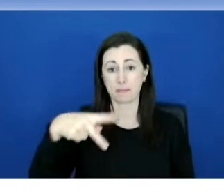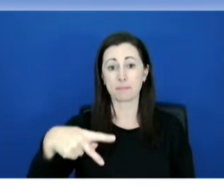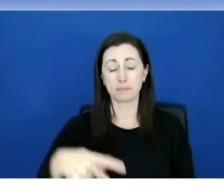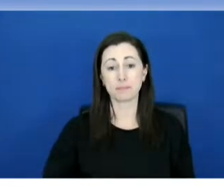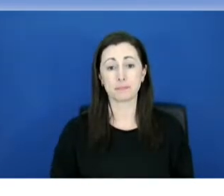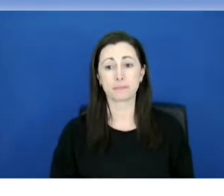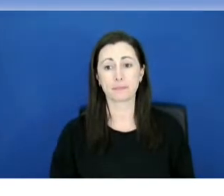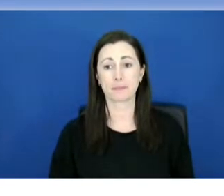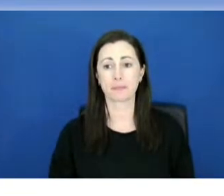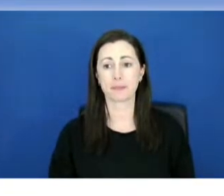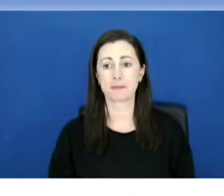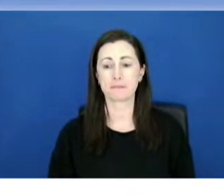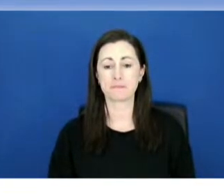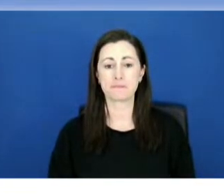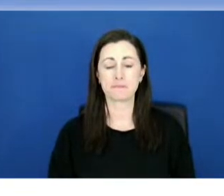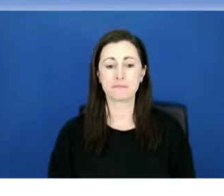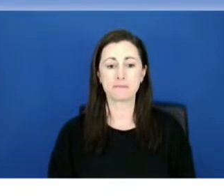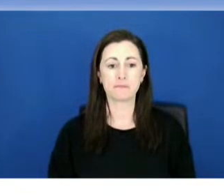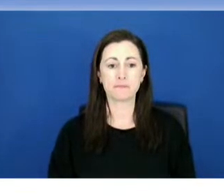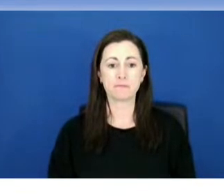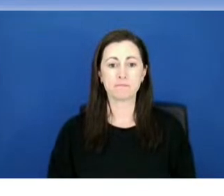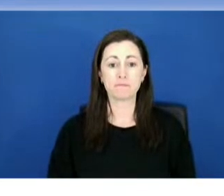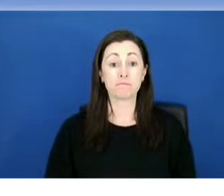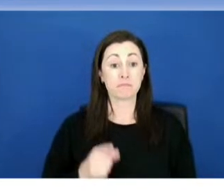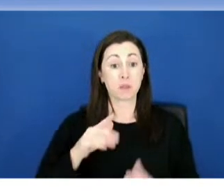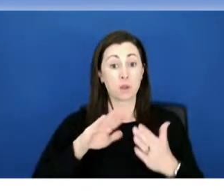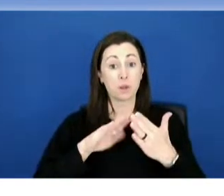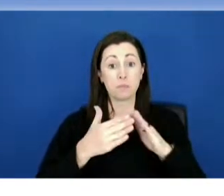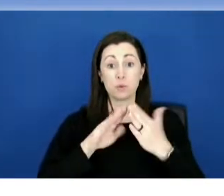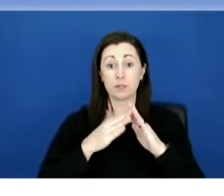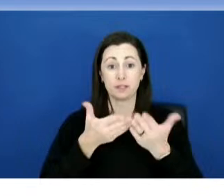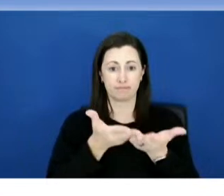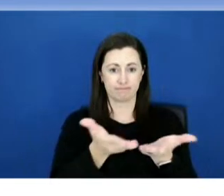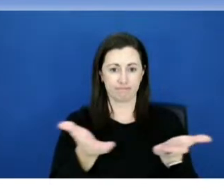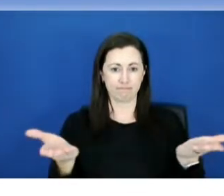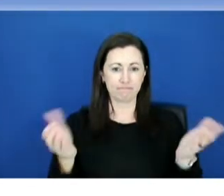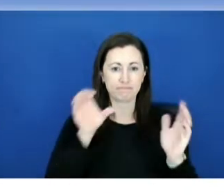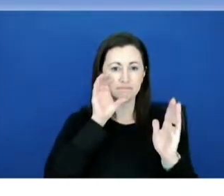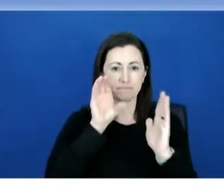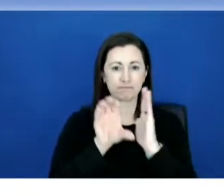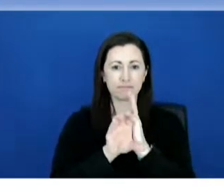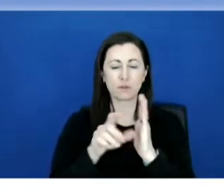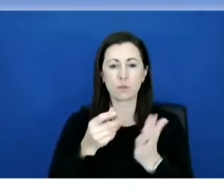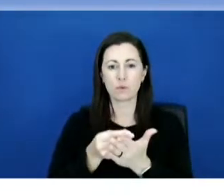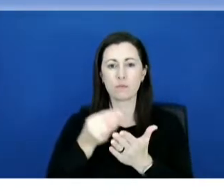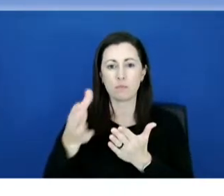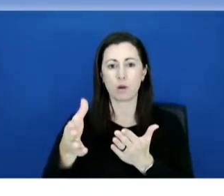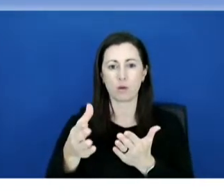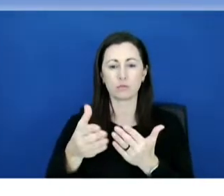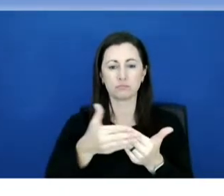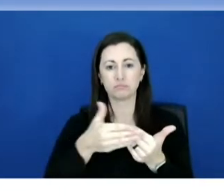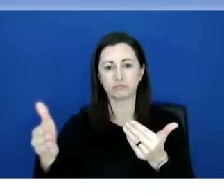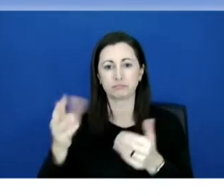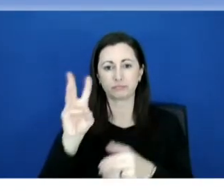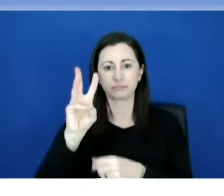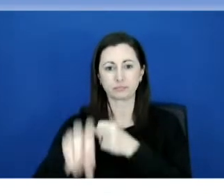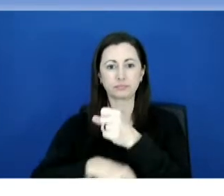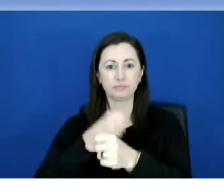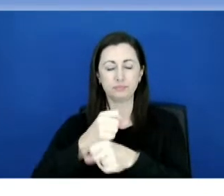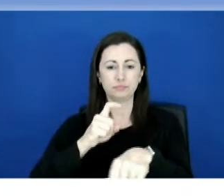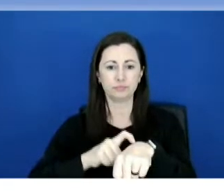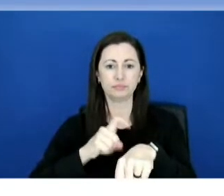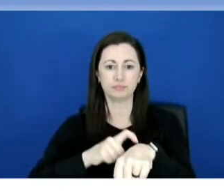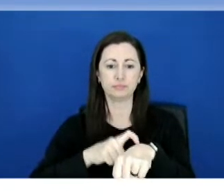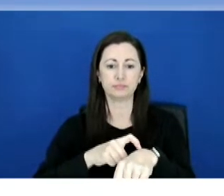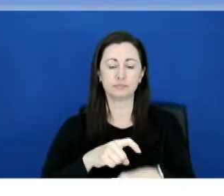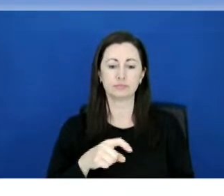THAT'S LISTED ON THIS MAP.